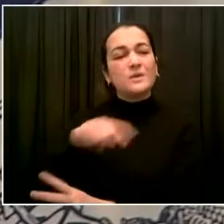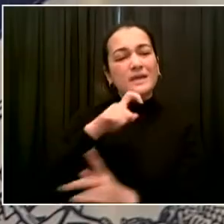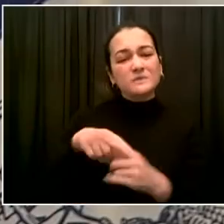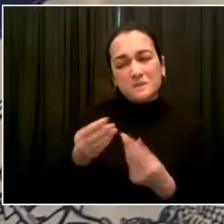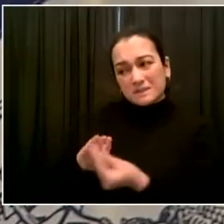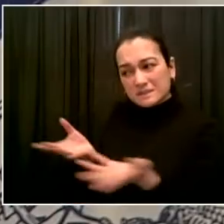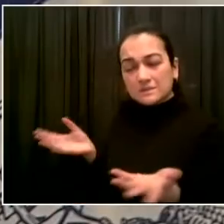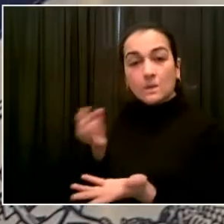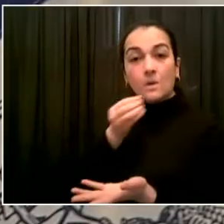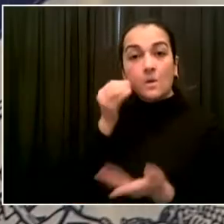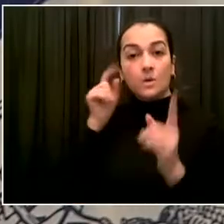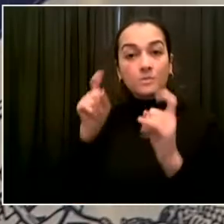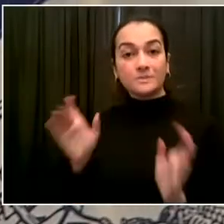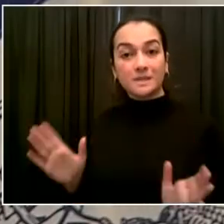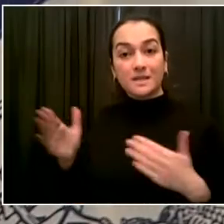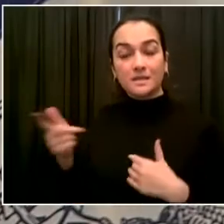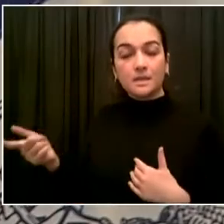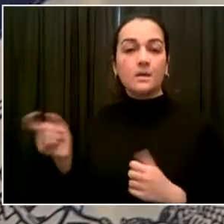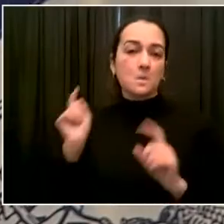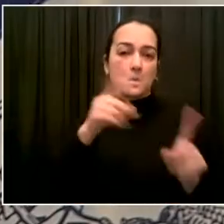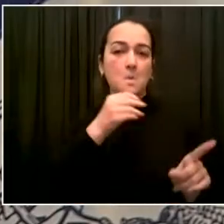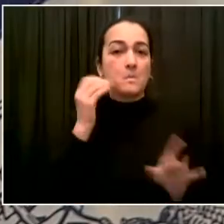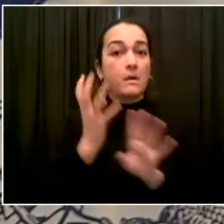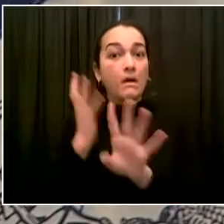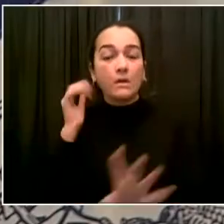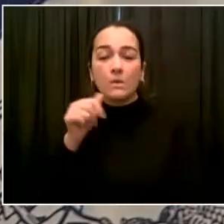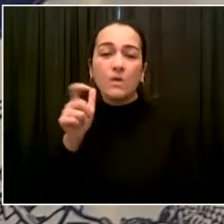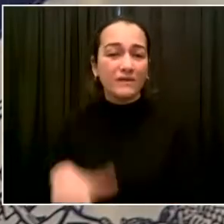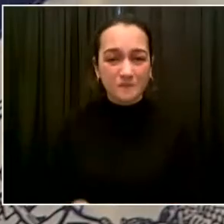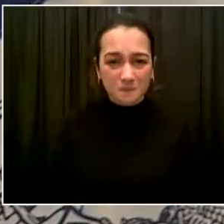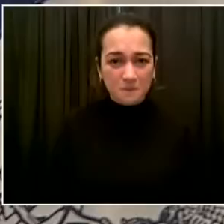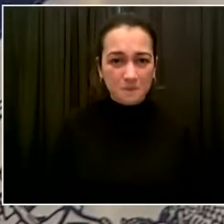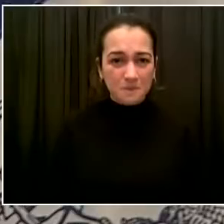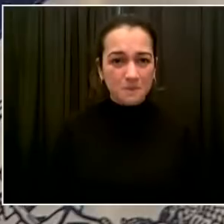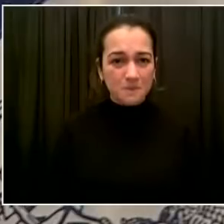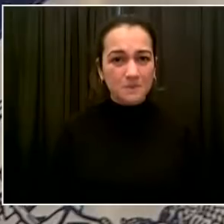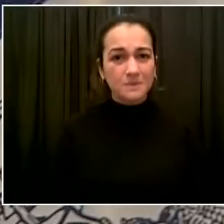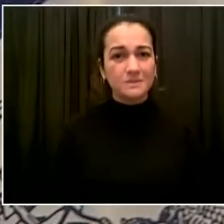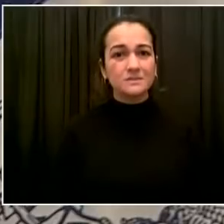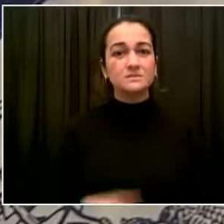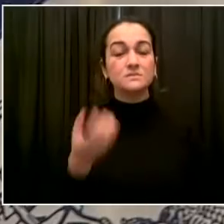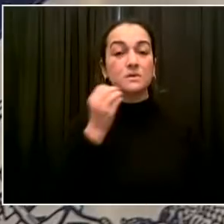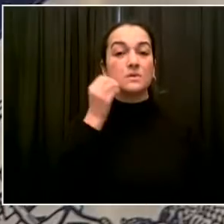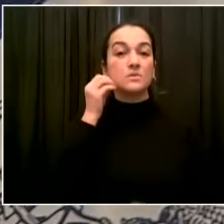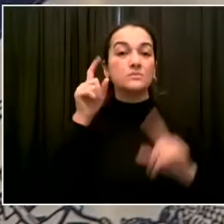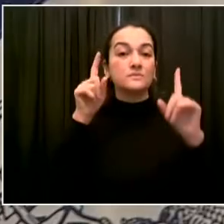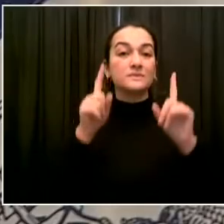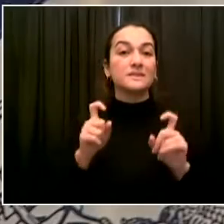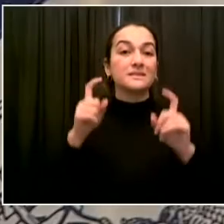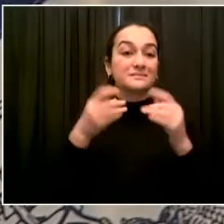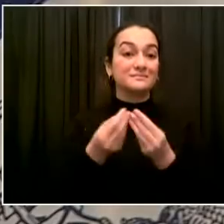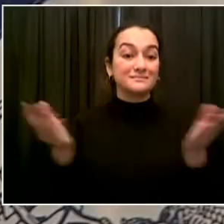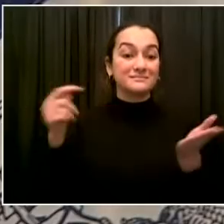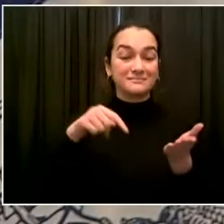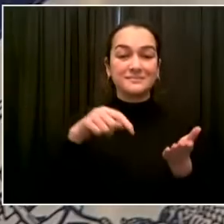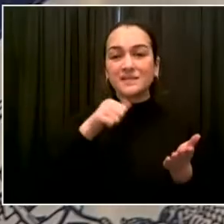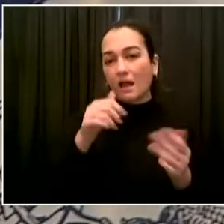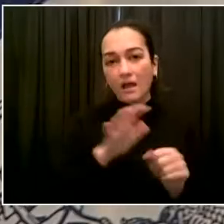OEFFR PEOPLE THE ALTERNATIVE THE IN-HOME TEST. WE NEED TO GET